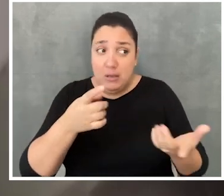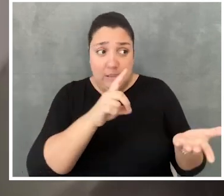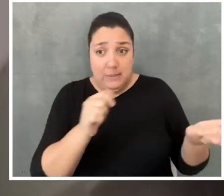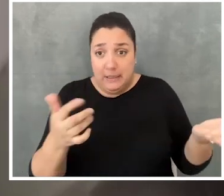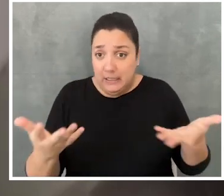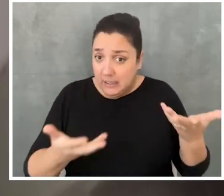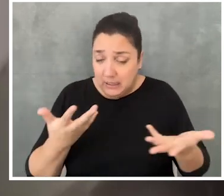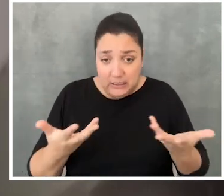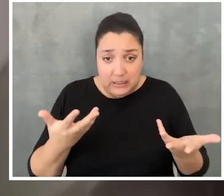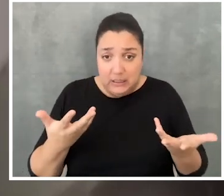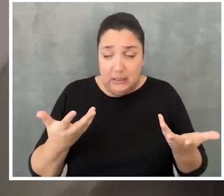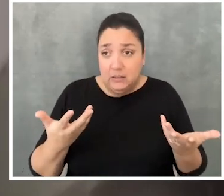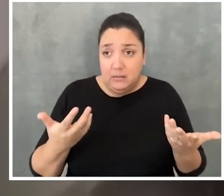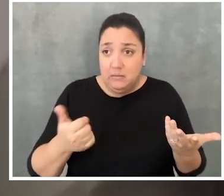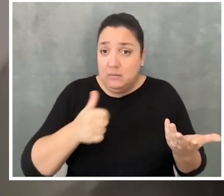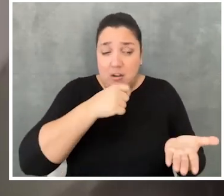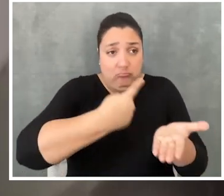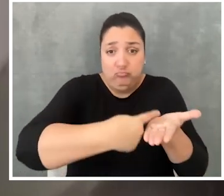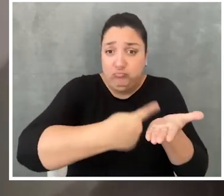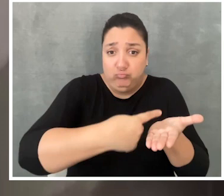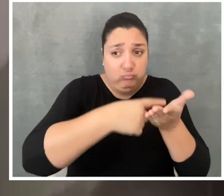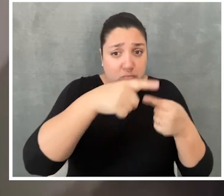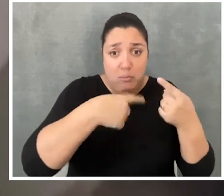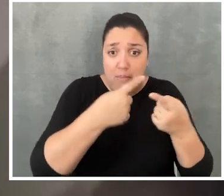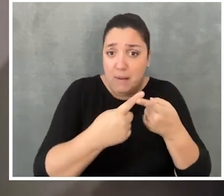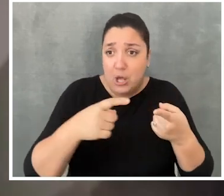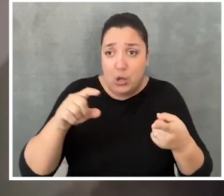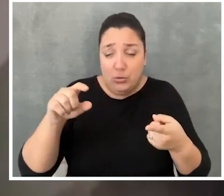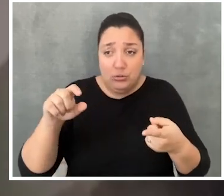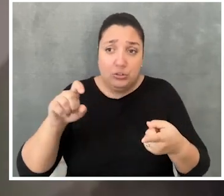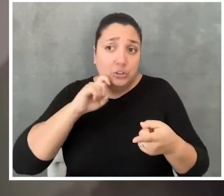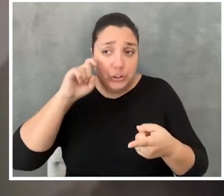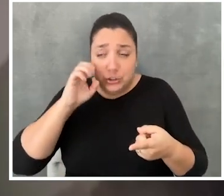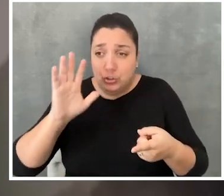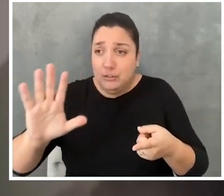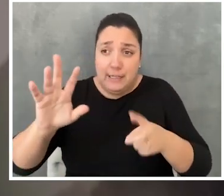in relationship to gender issues and vice versa.